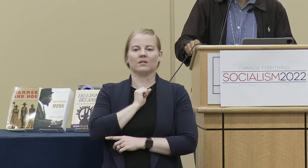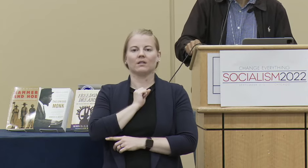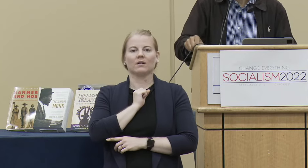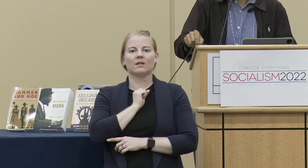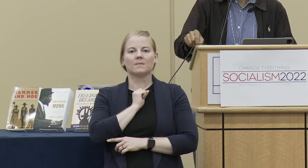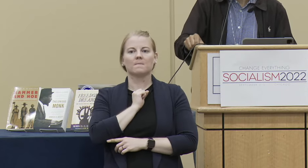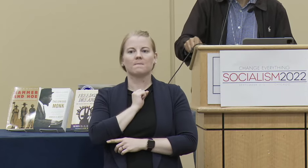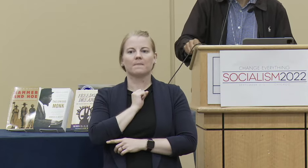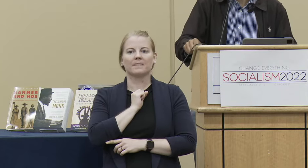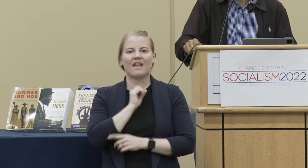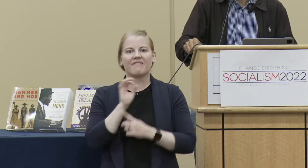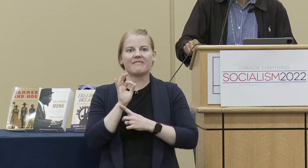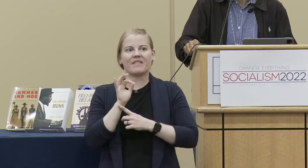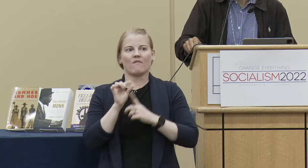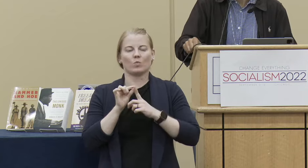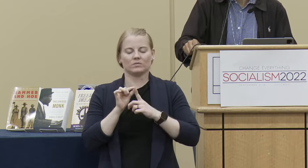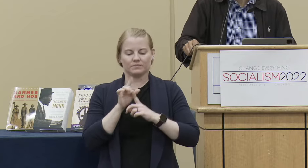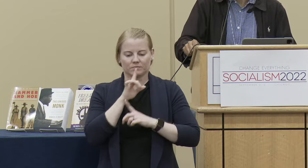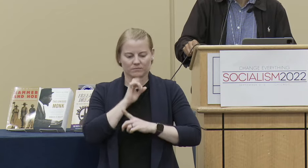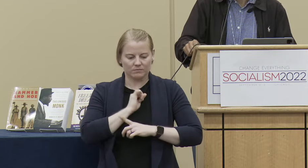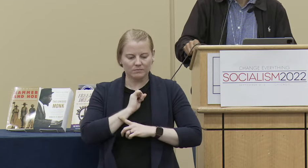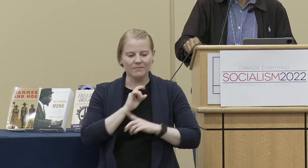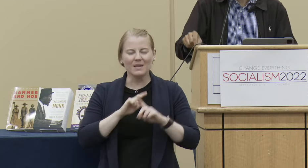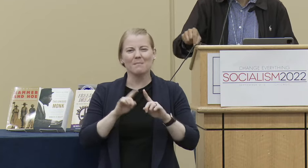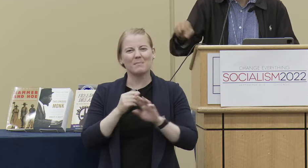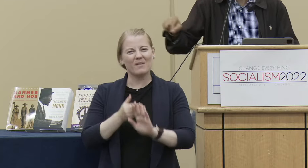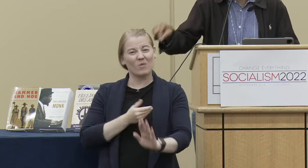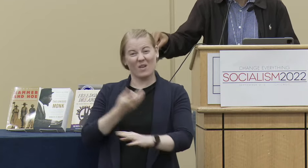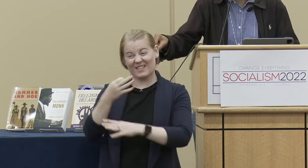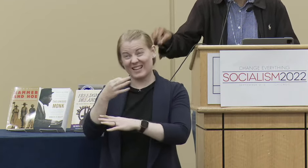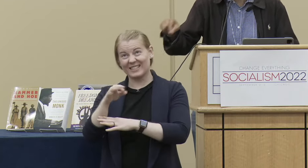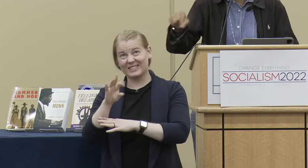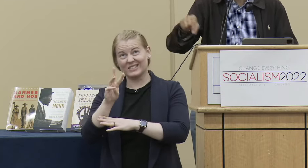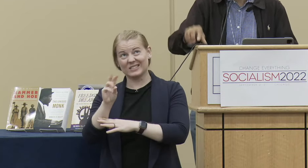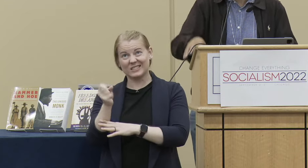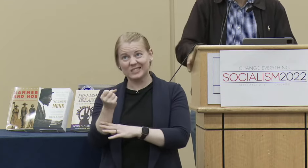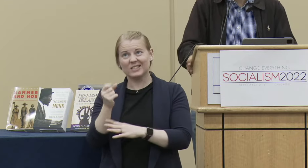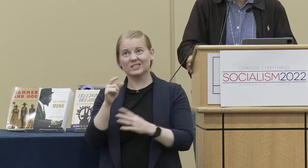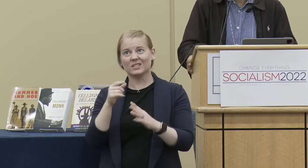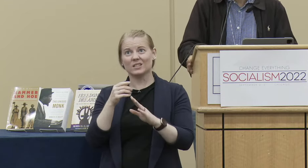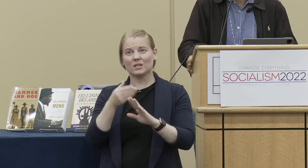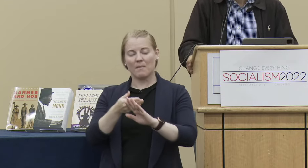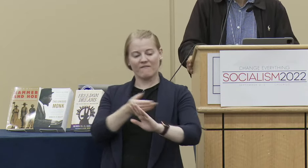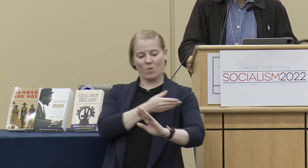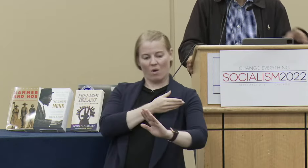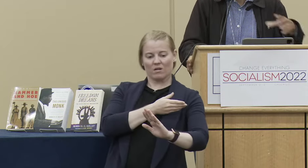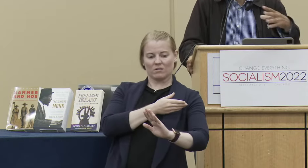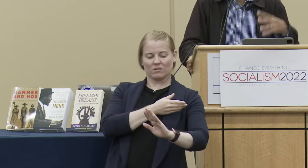word, don't use the F word , but in the -- you know, before